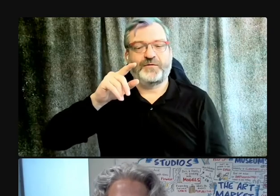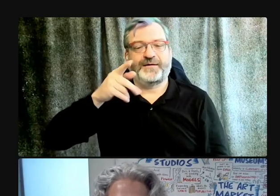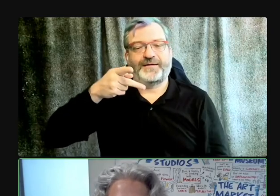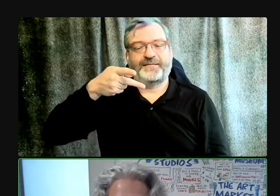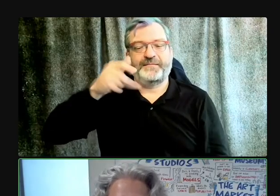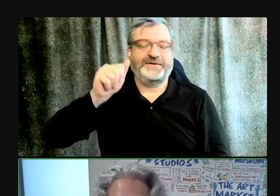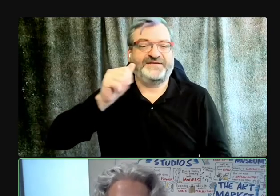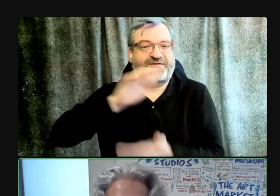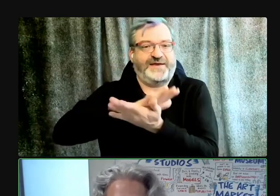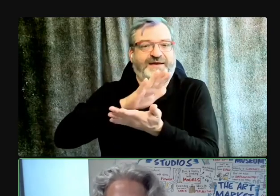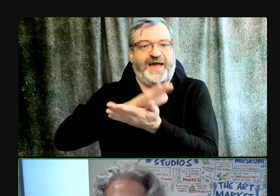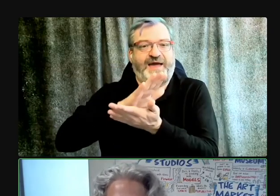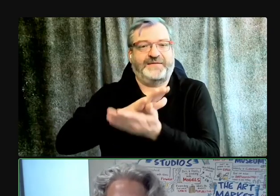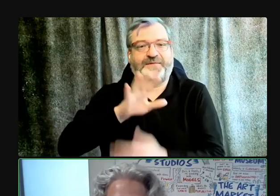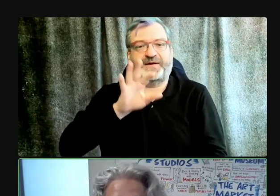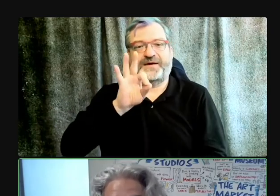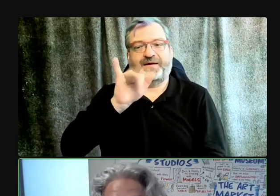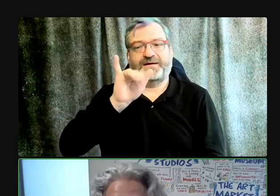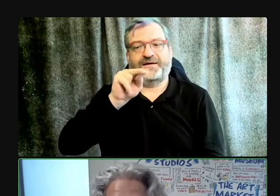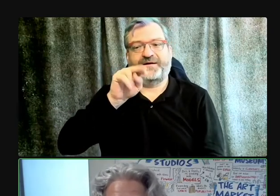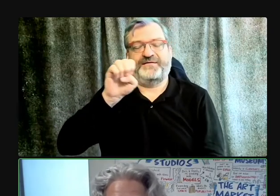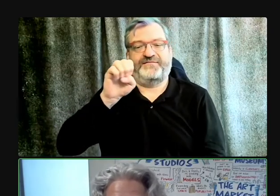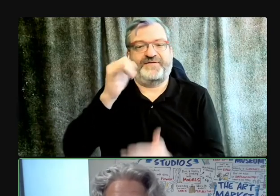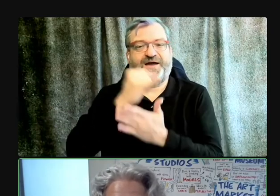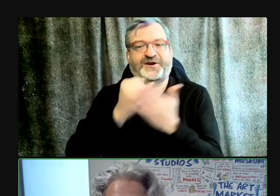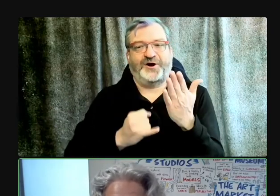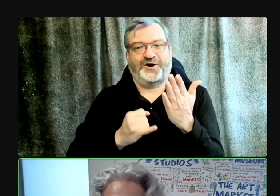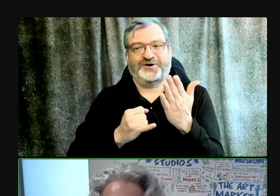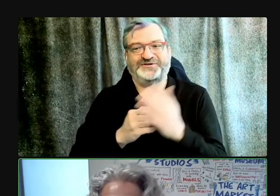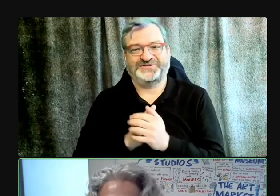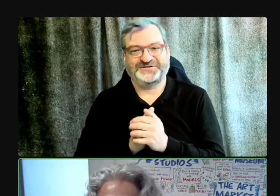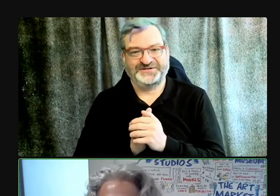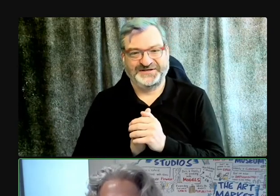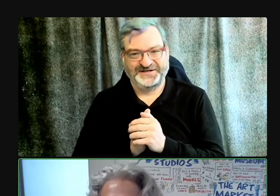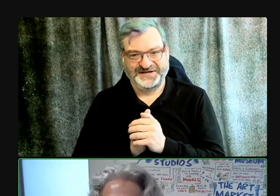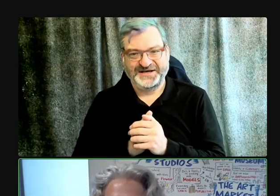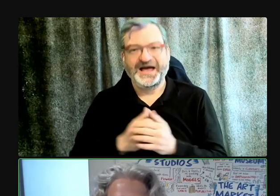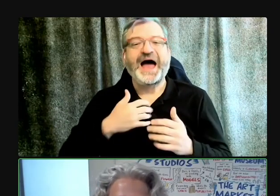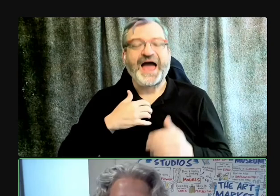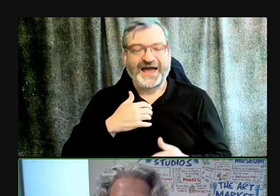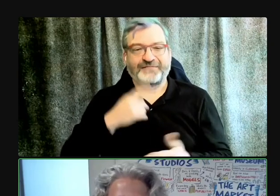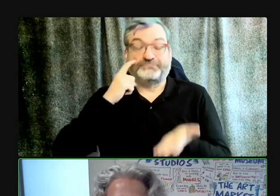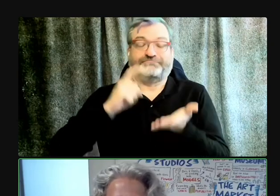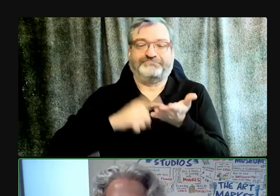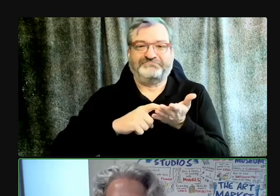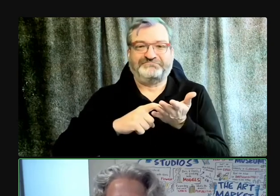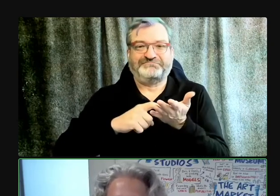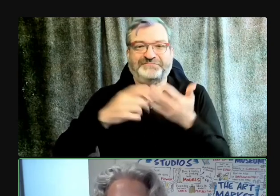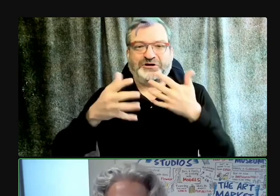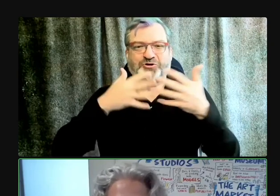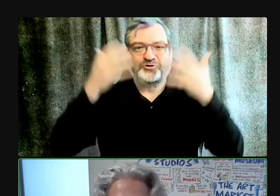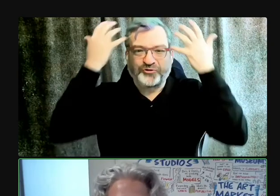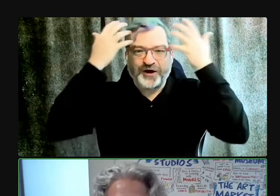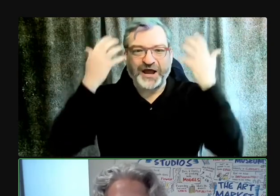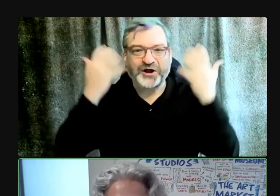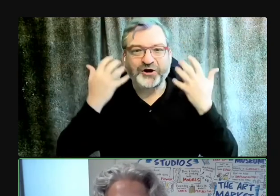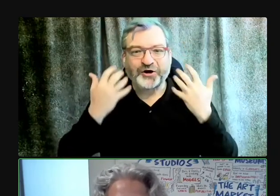with a pile of very recognizable Gray curls, a big smile, and a poster designed